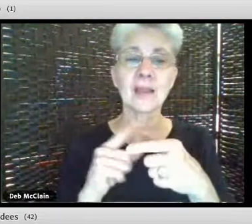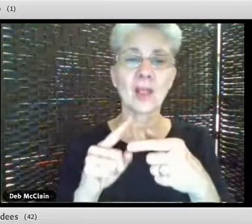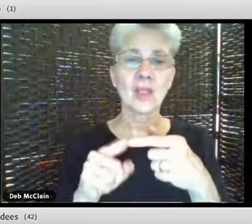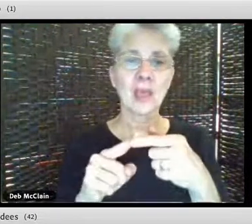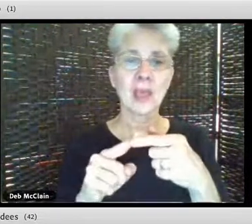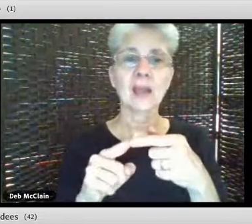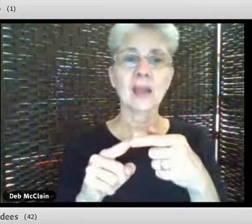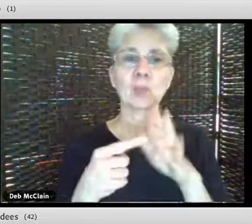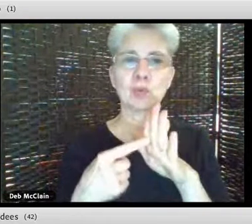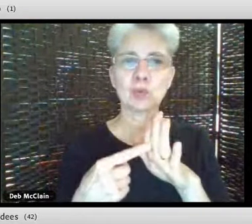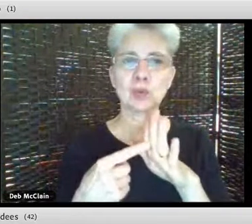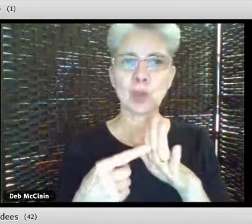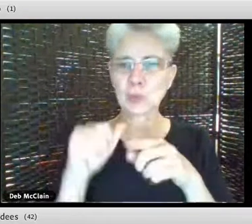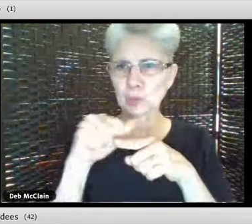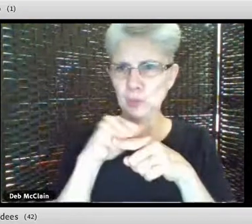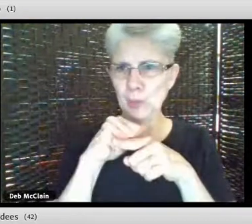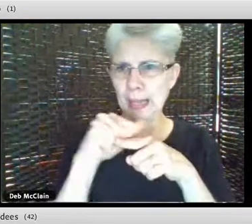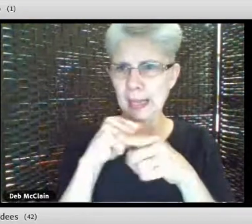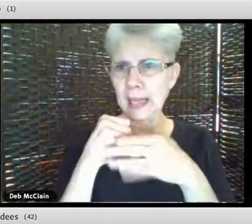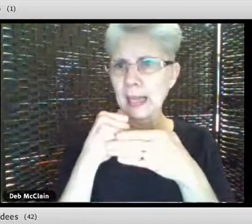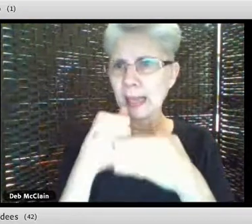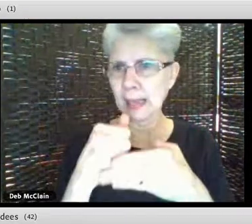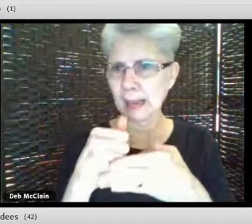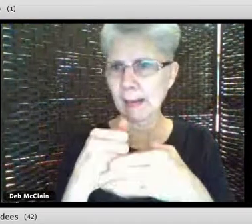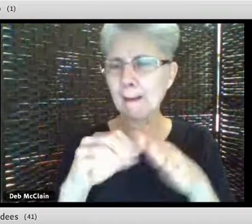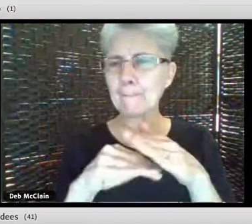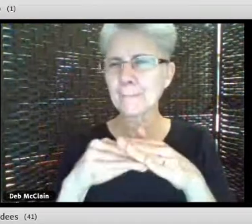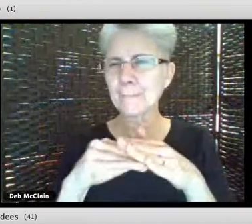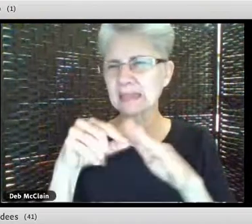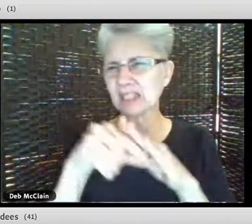So if we go to Drive, it's going to show you some